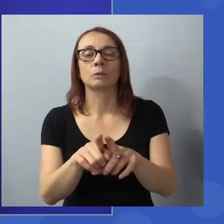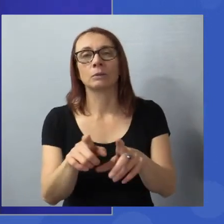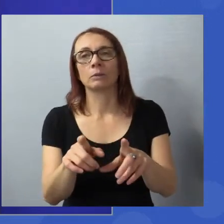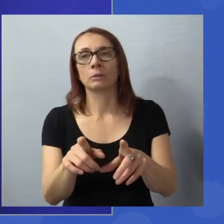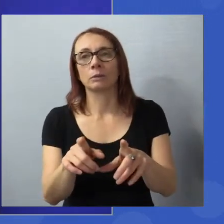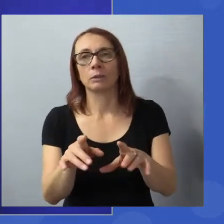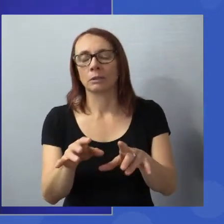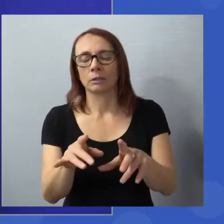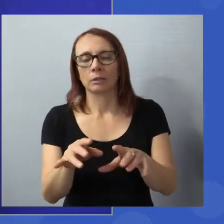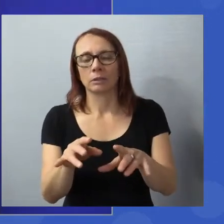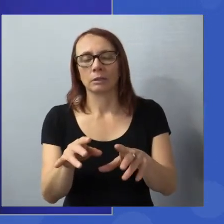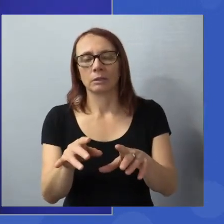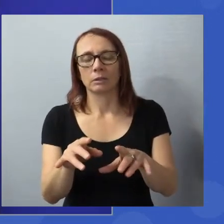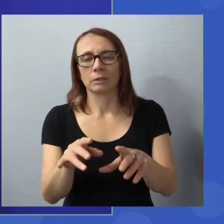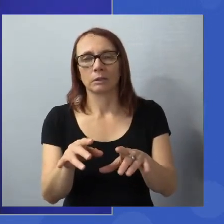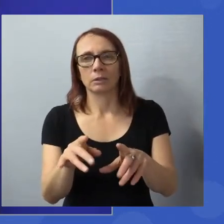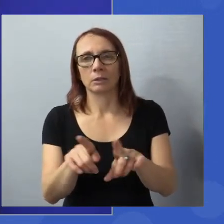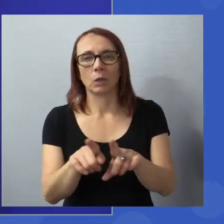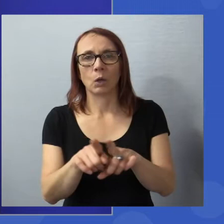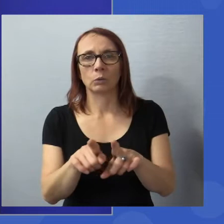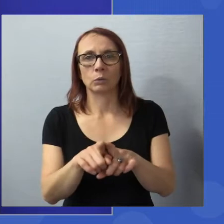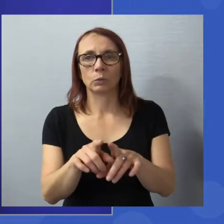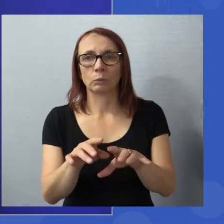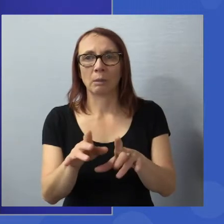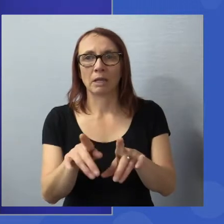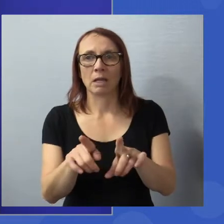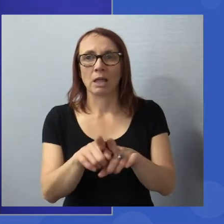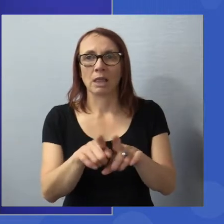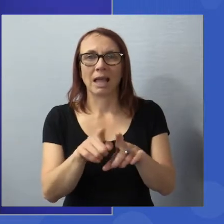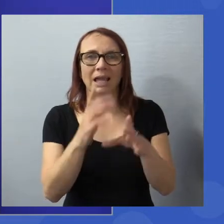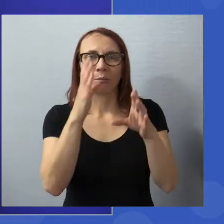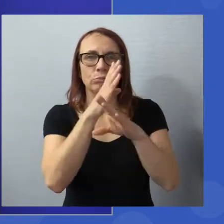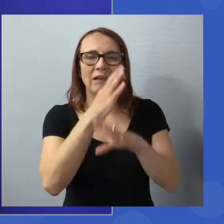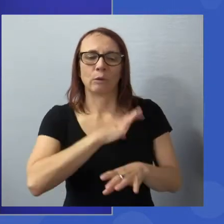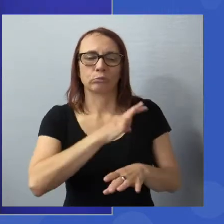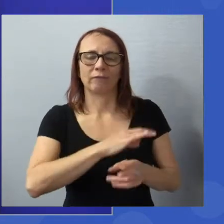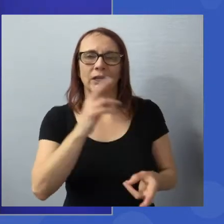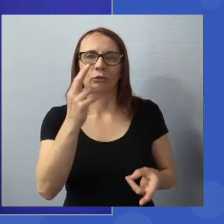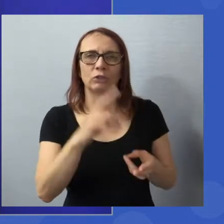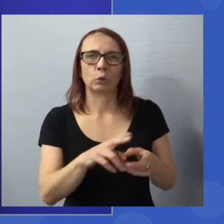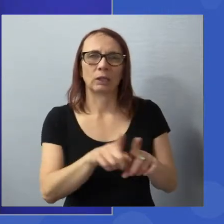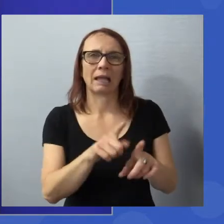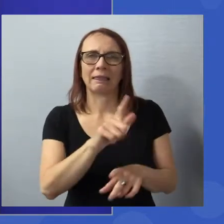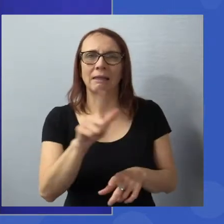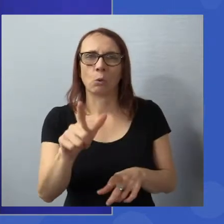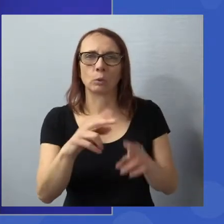should we cap a public taxing for like private profits or landlords and